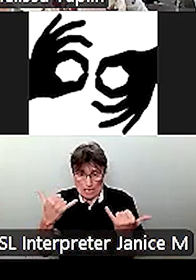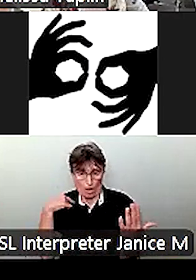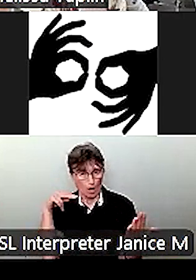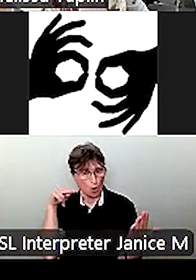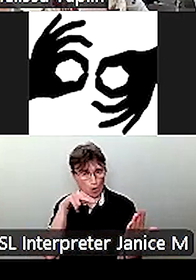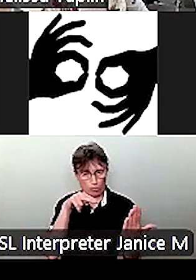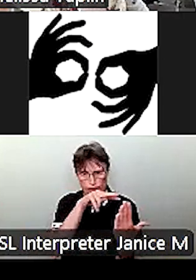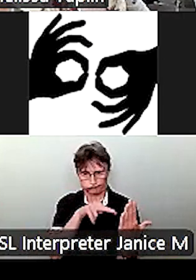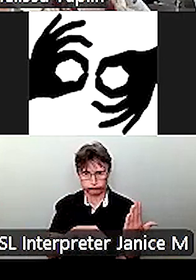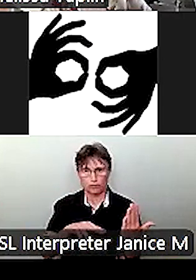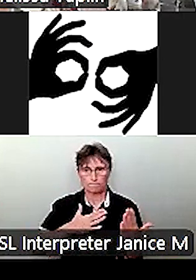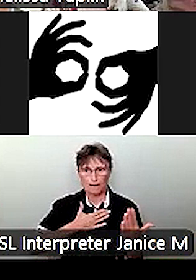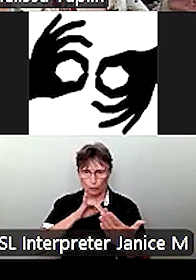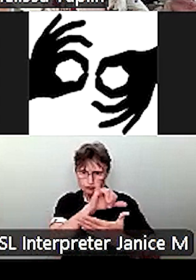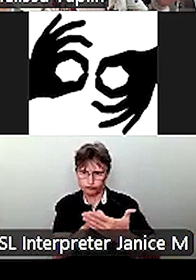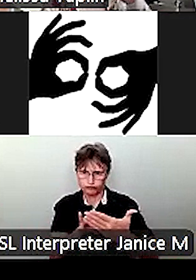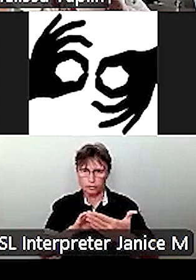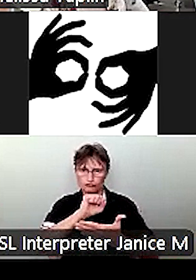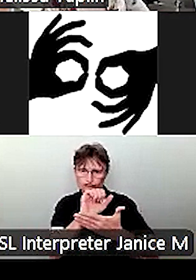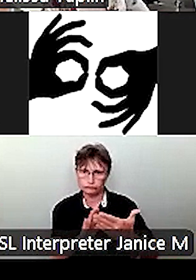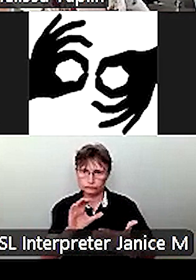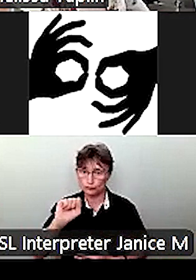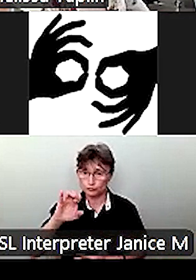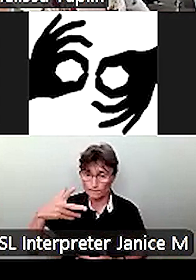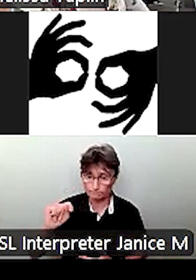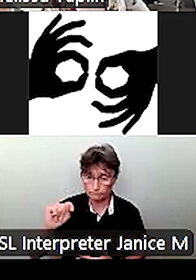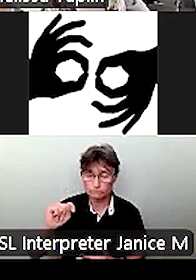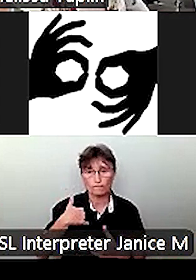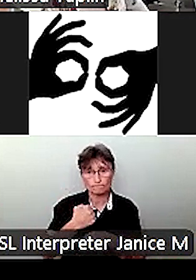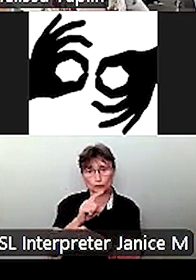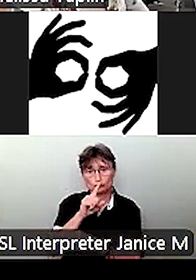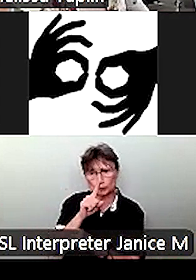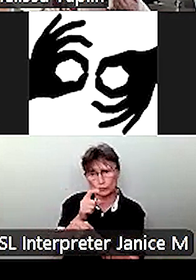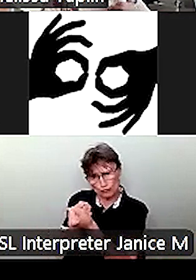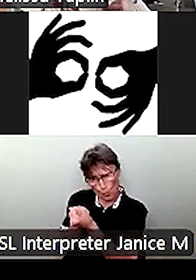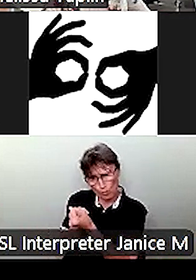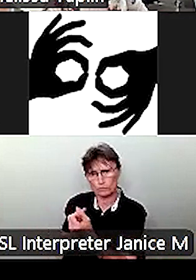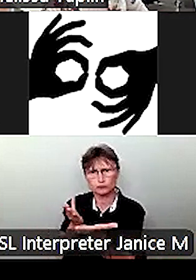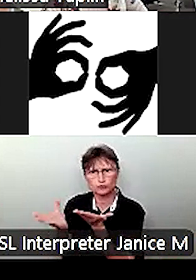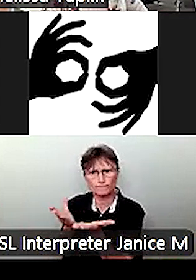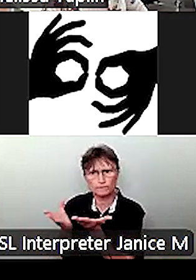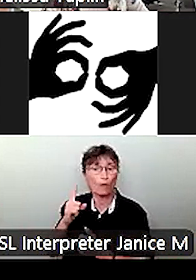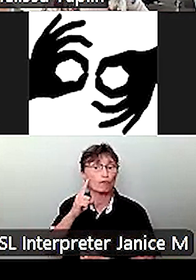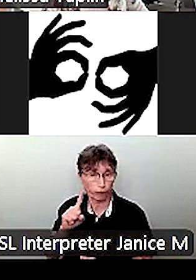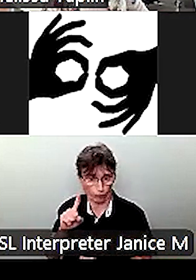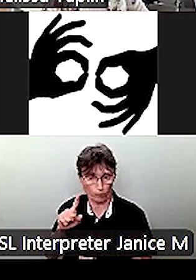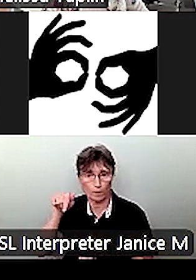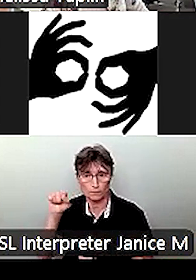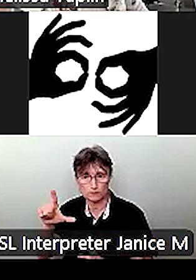to ensure that our interpretation for ASL and the transcription process is clear.